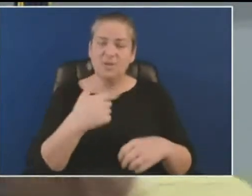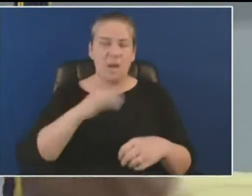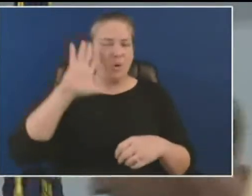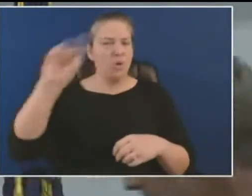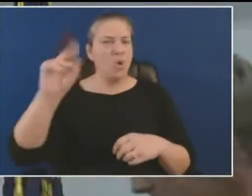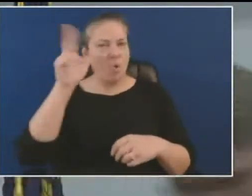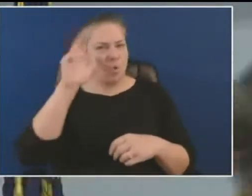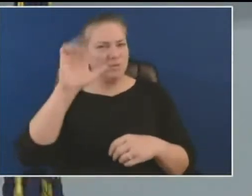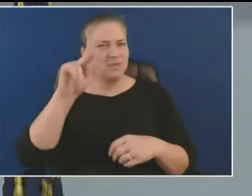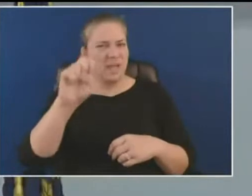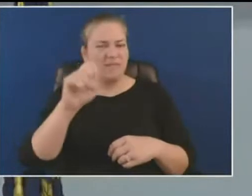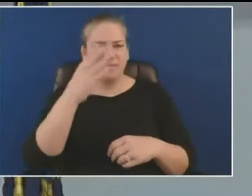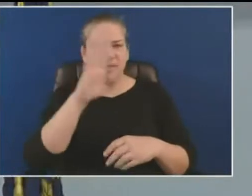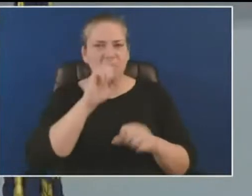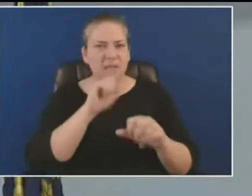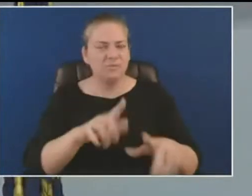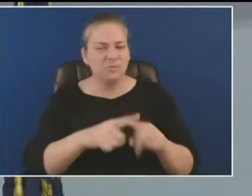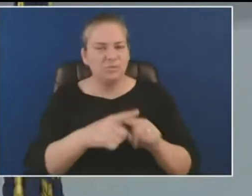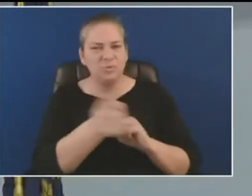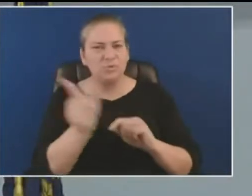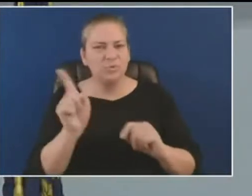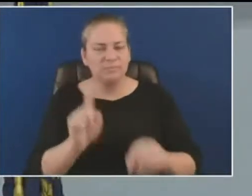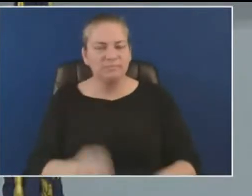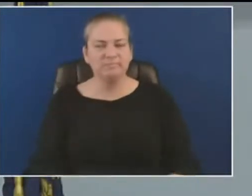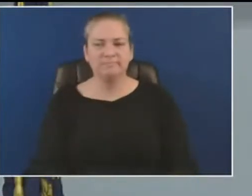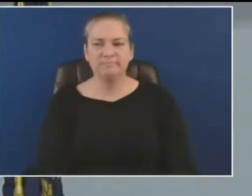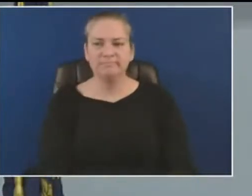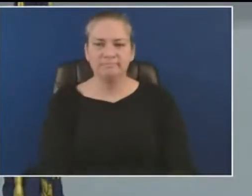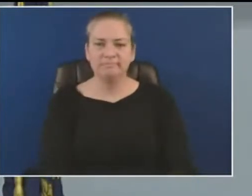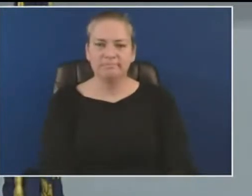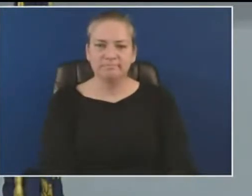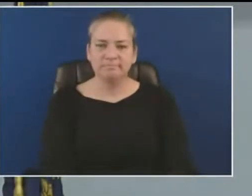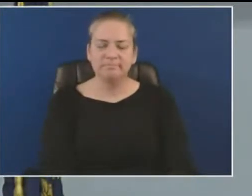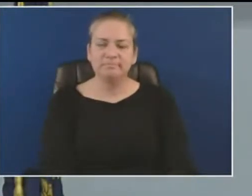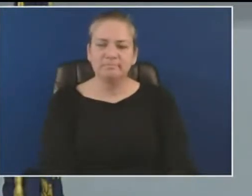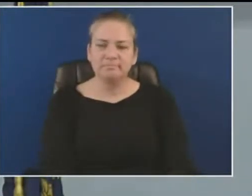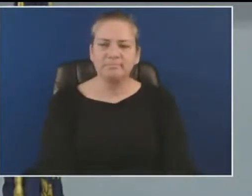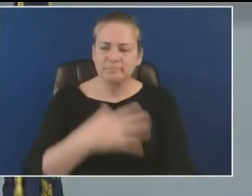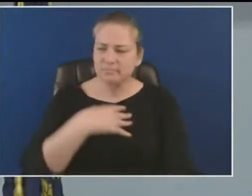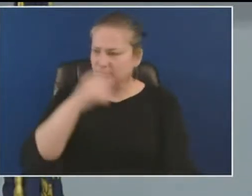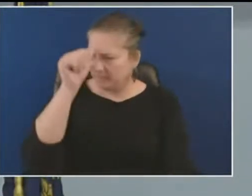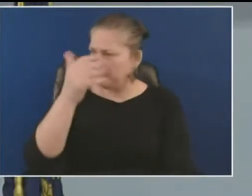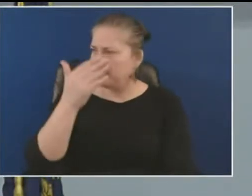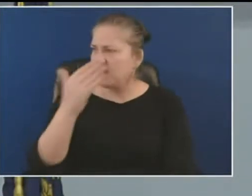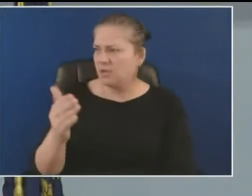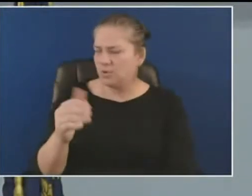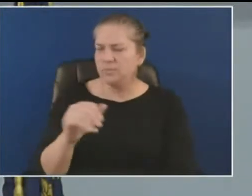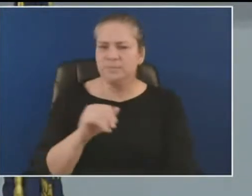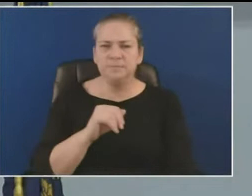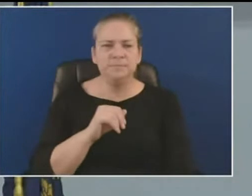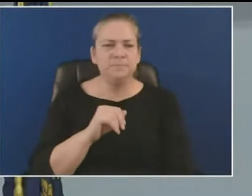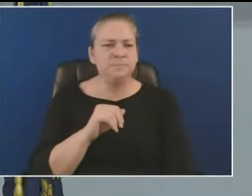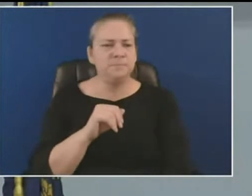Thank you, thank you. Also want to remind everyone. Thank you very much John. I want to remind everyone besides